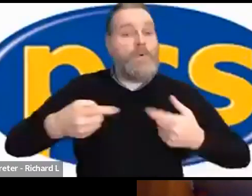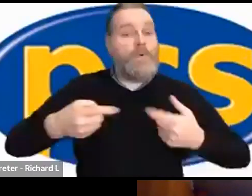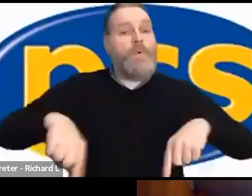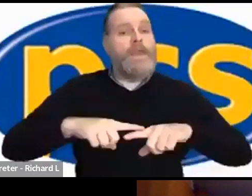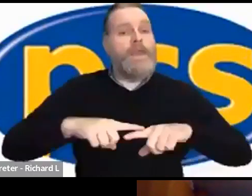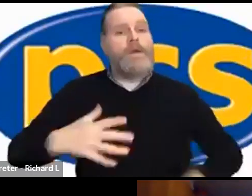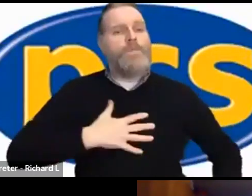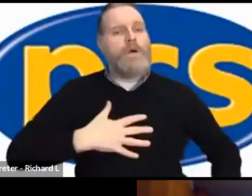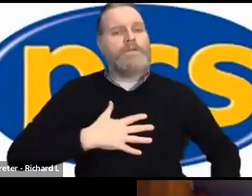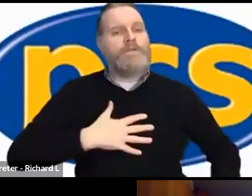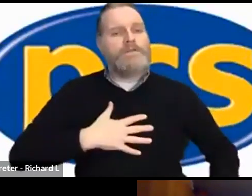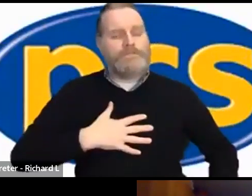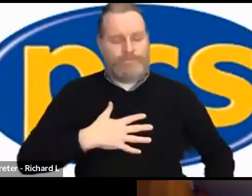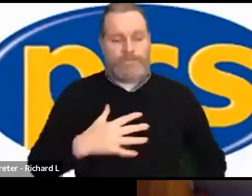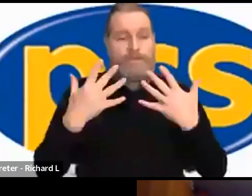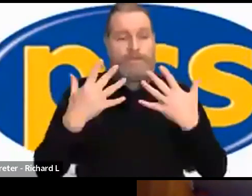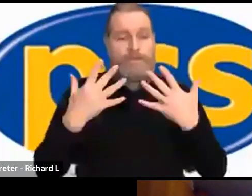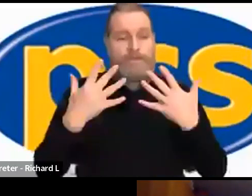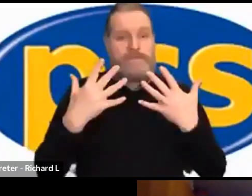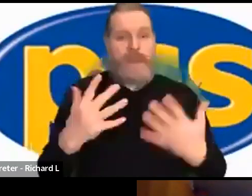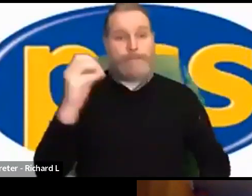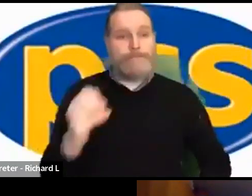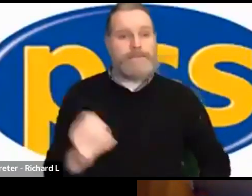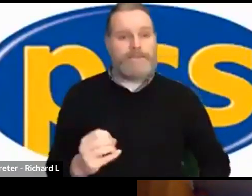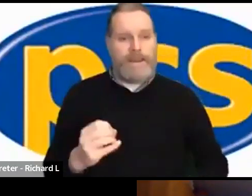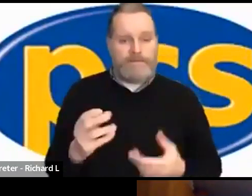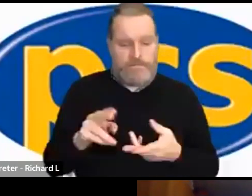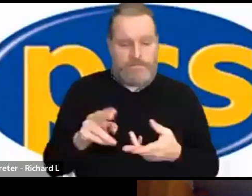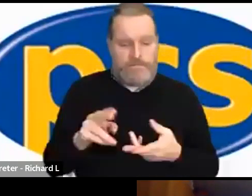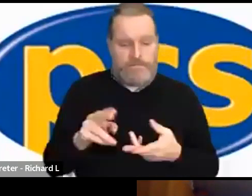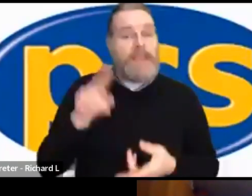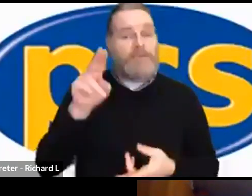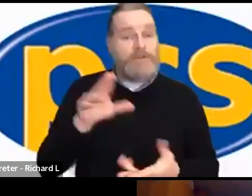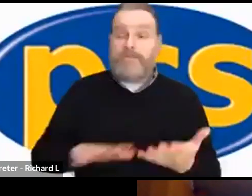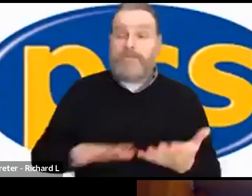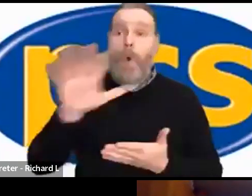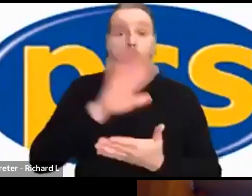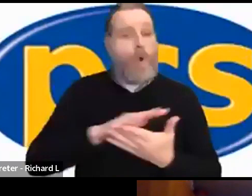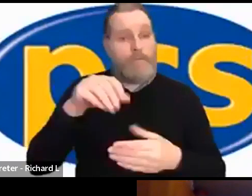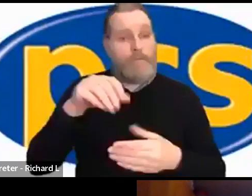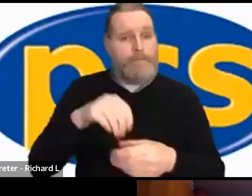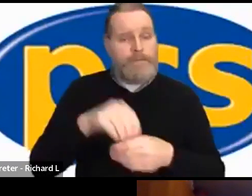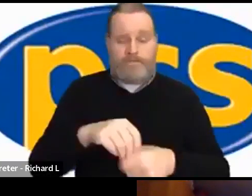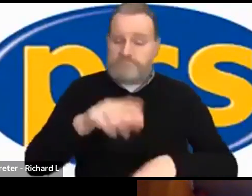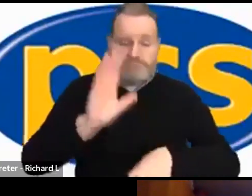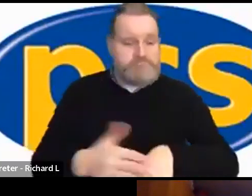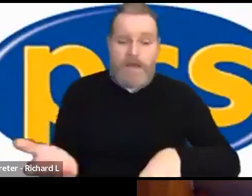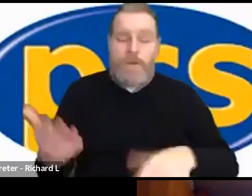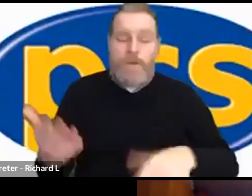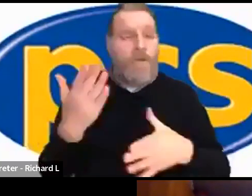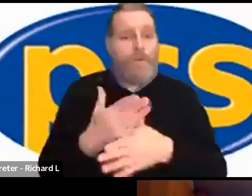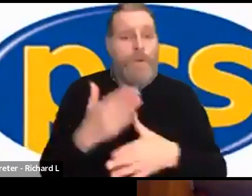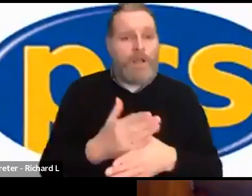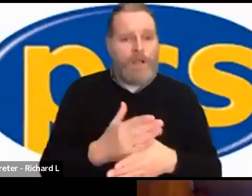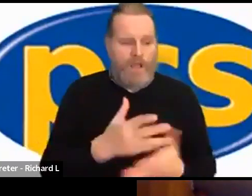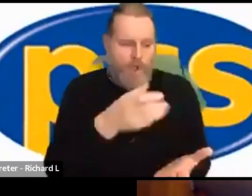seeking. We're seeking a 10% pay seeking a 10% pay raise for all members wherever they wherever they work.